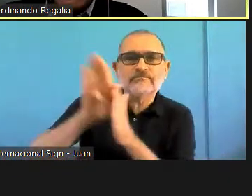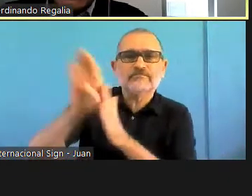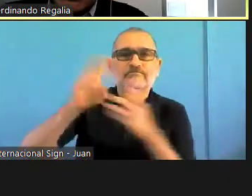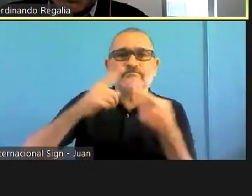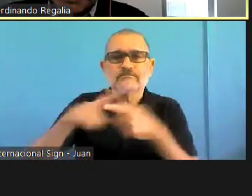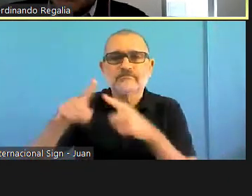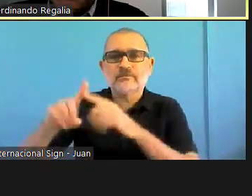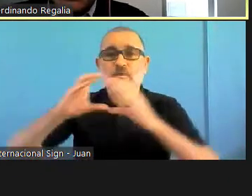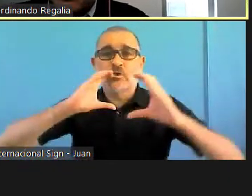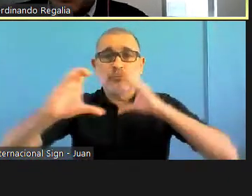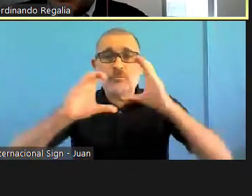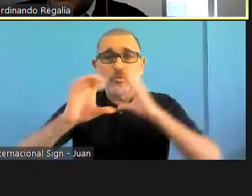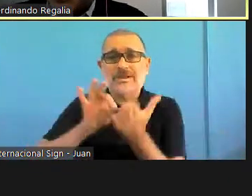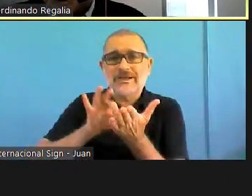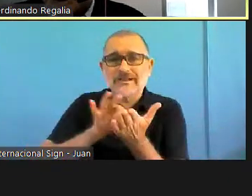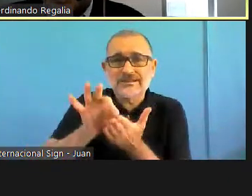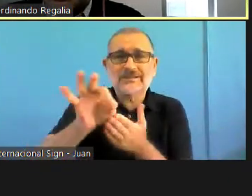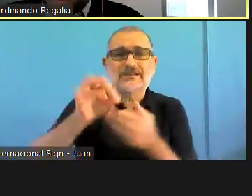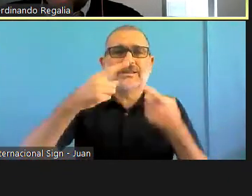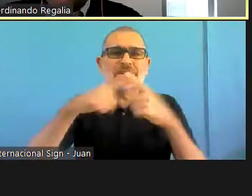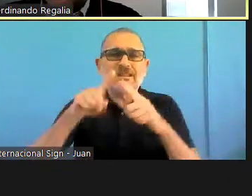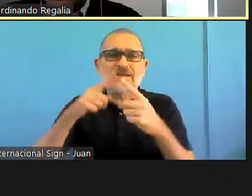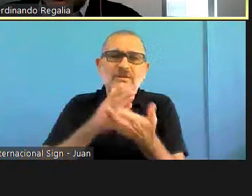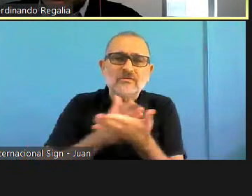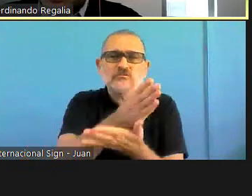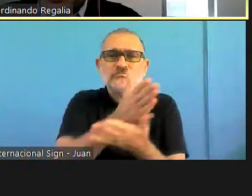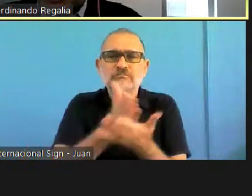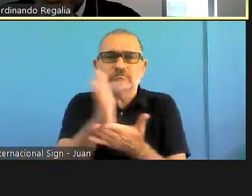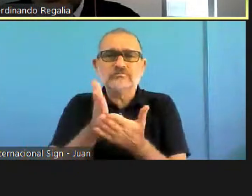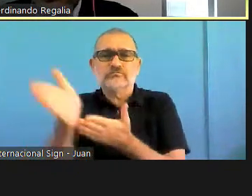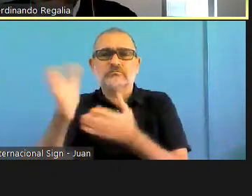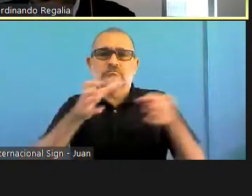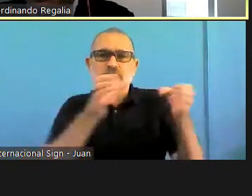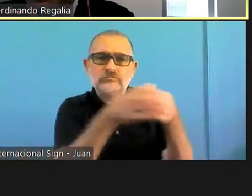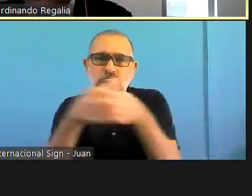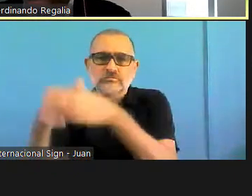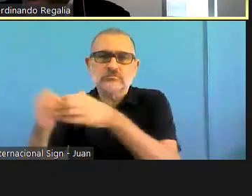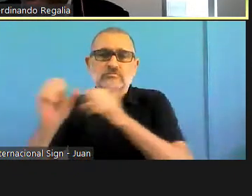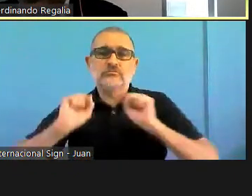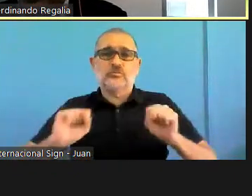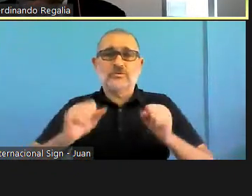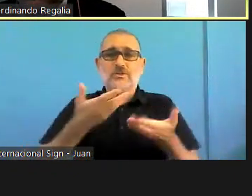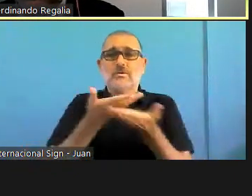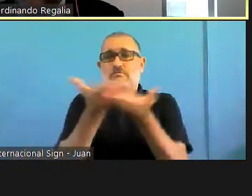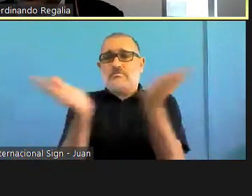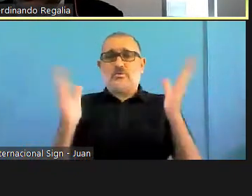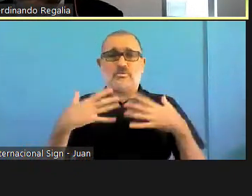If countries can build on this foment of activity, it may be possible to move the health sector forward and get beyond